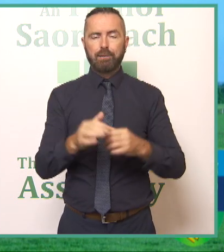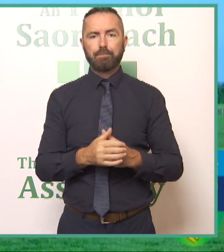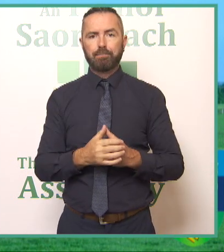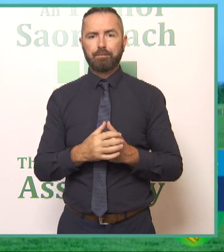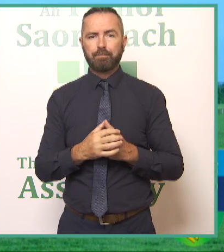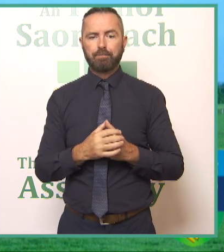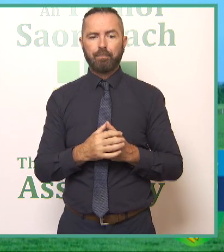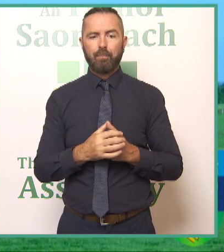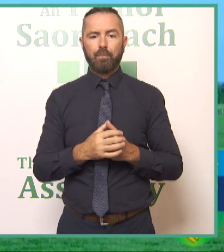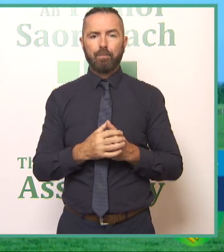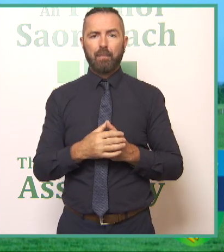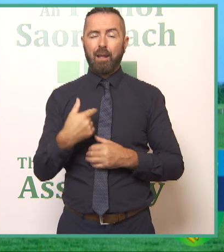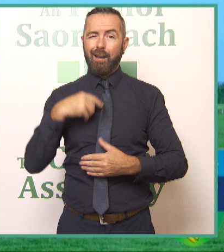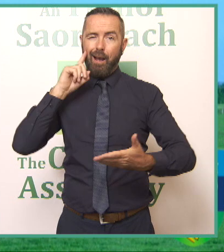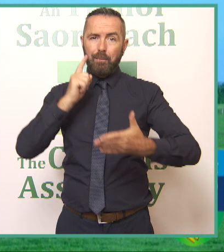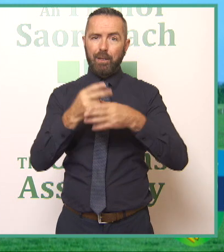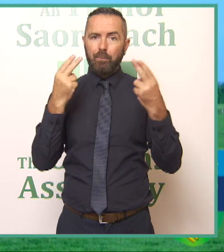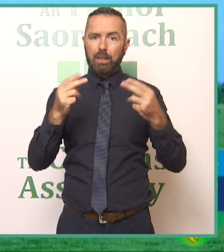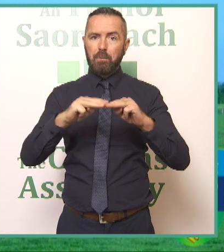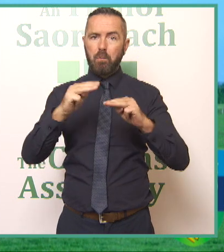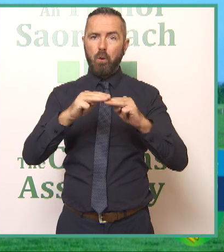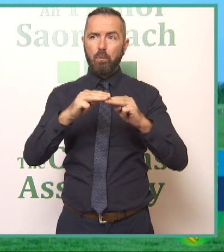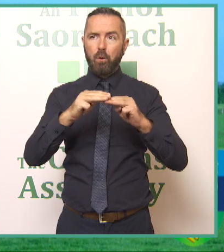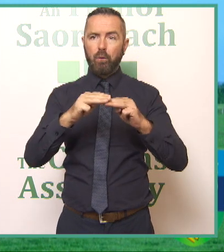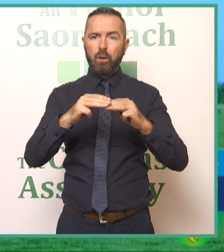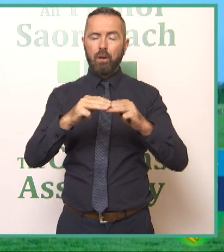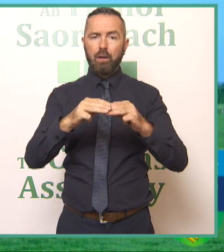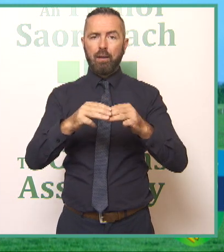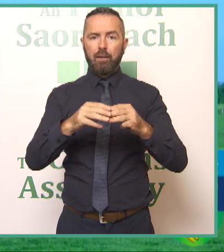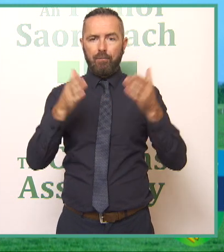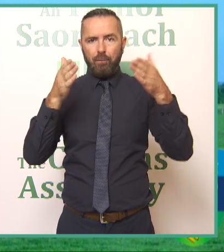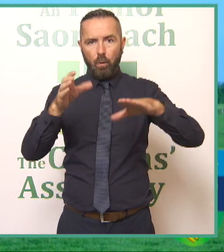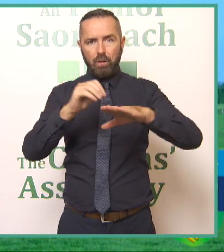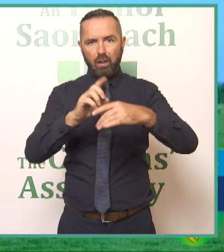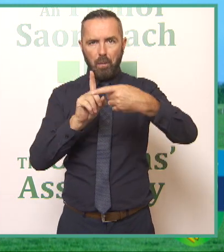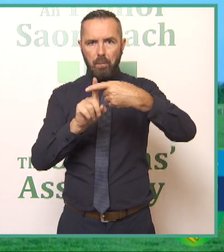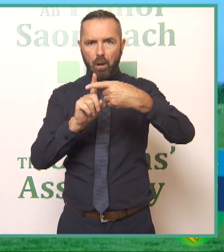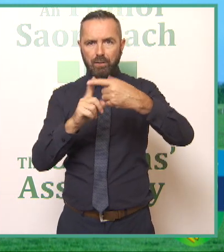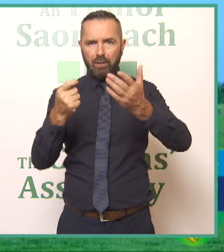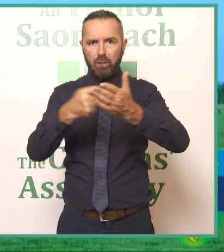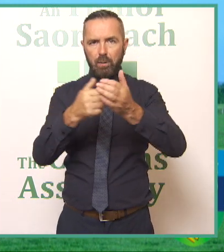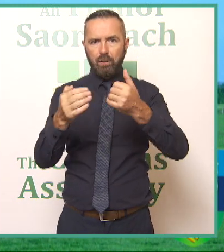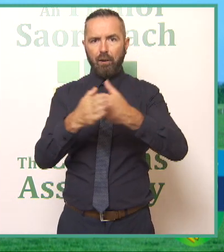we need I believe greater emphasis on the positive contributions that biodiversity can make to people